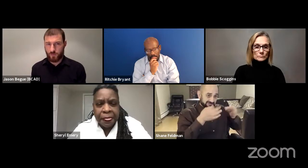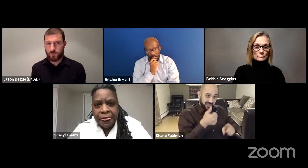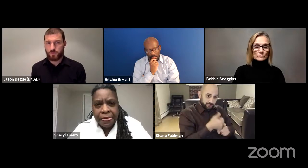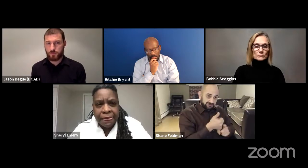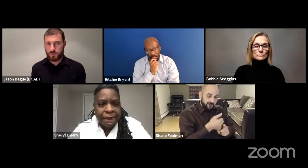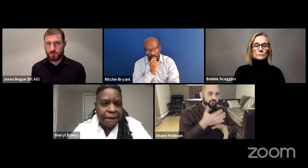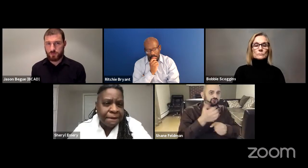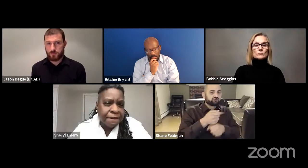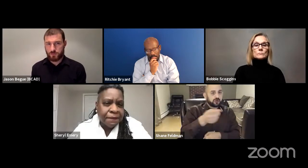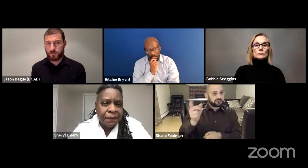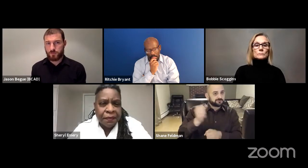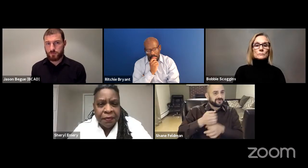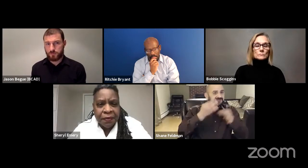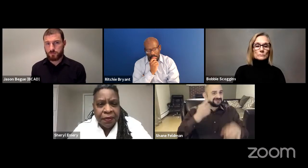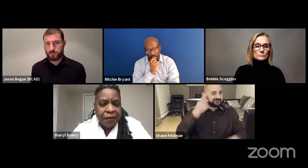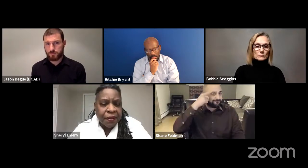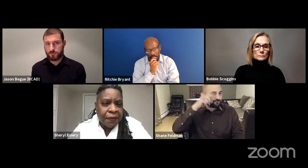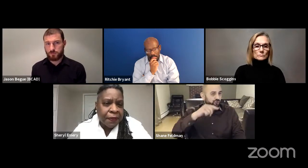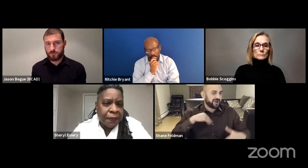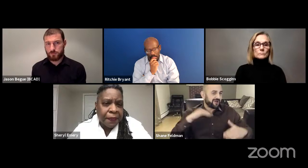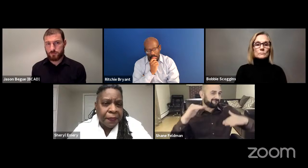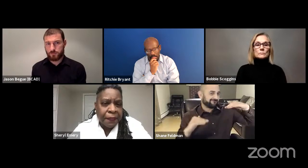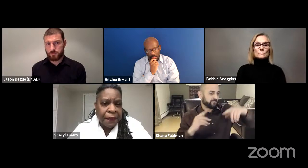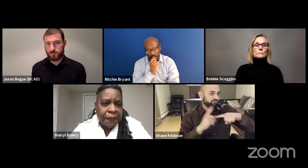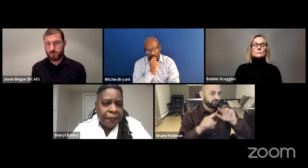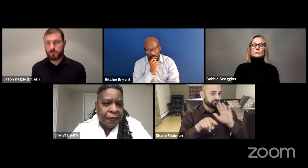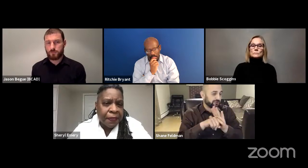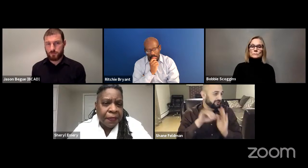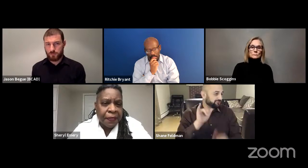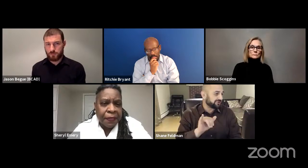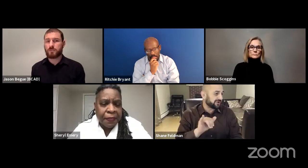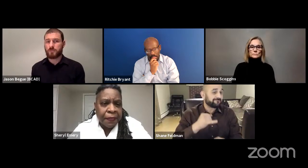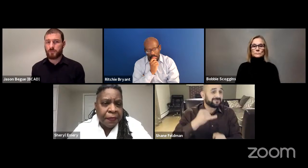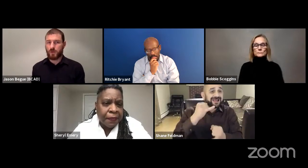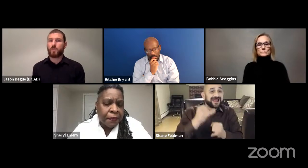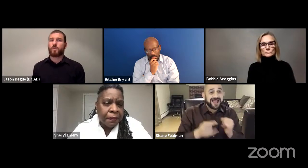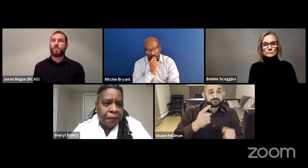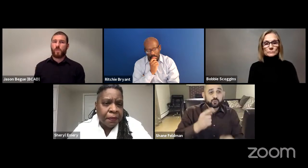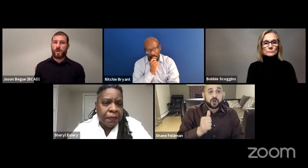is deemed qualified or not qualified. So it's an issue of do we trust somebody else to make